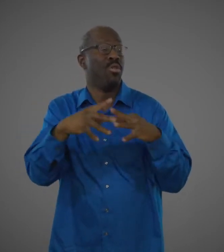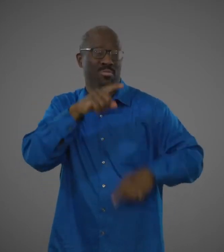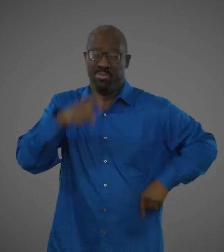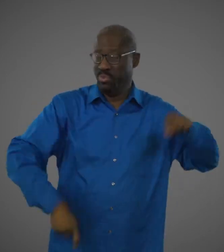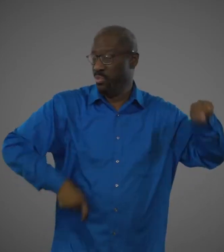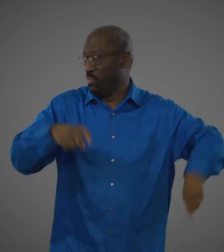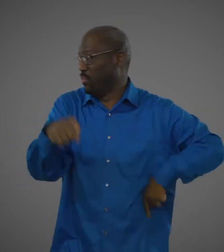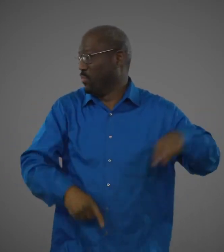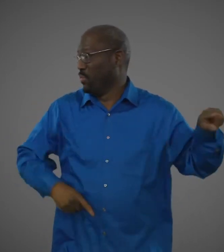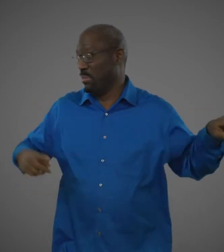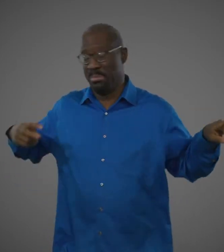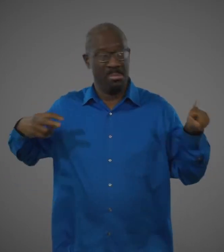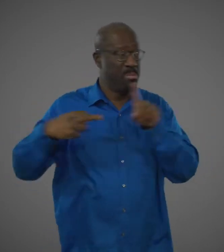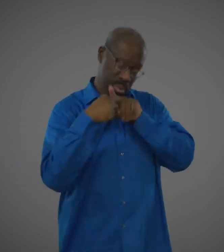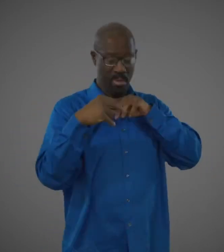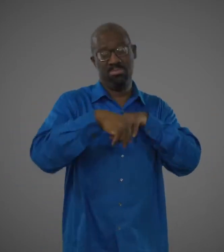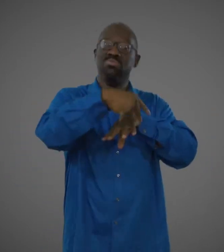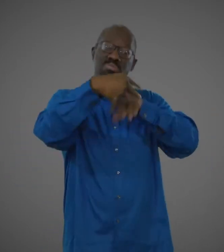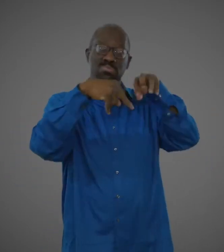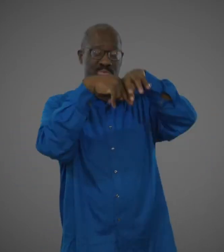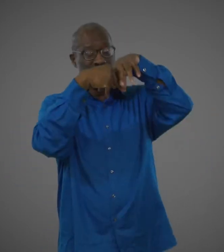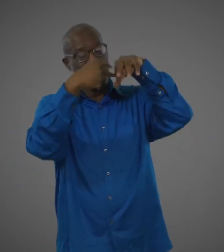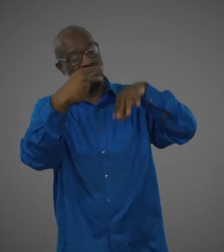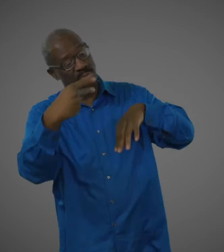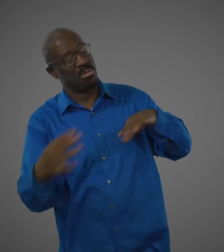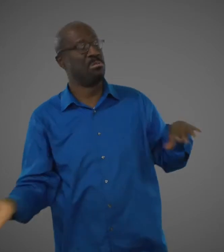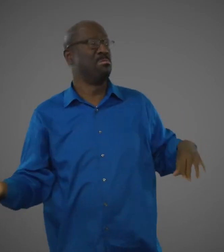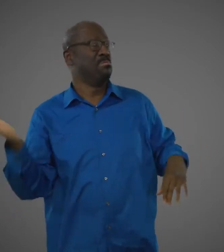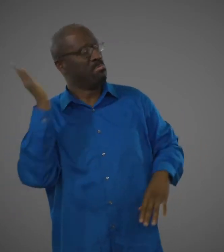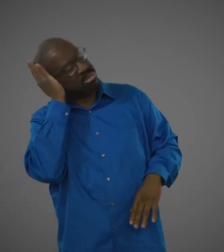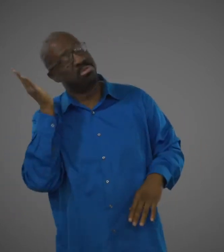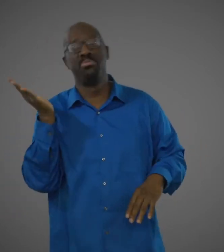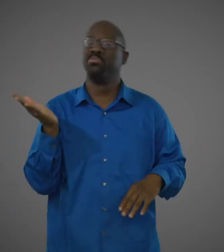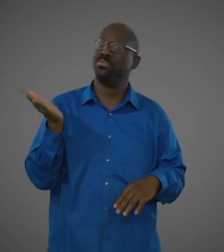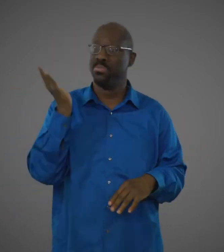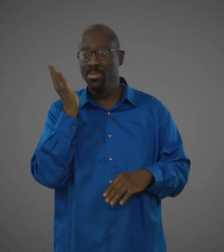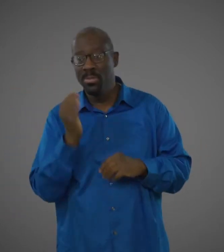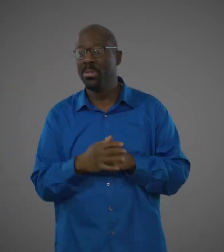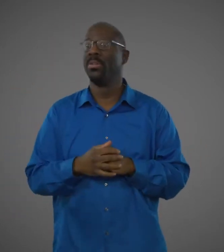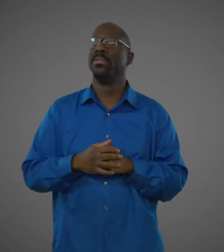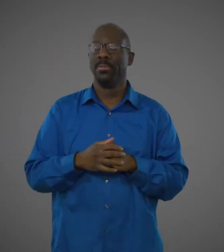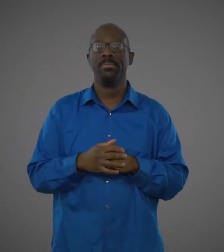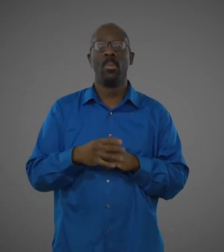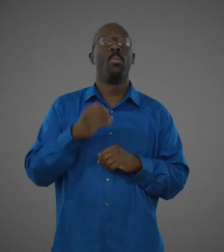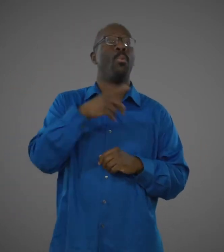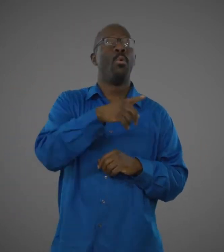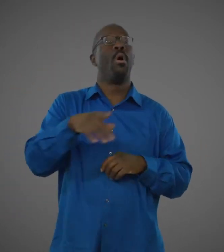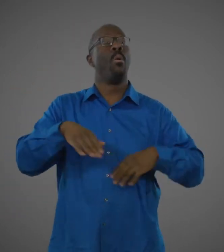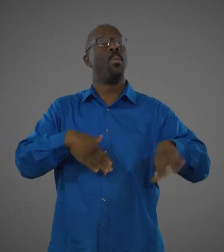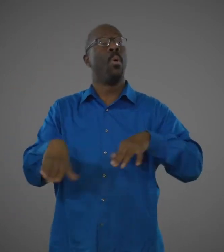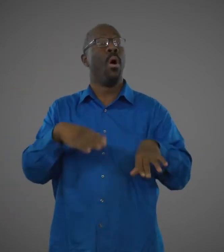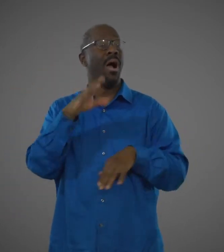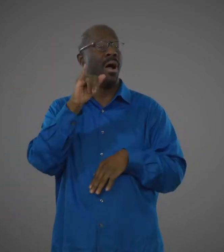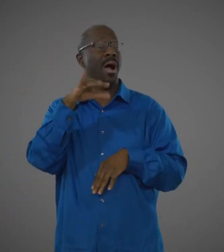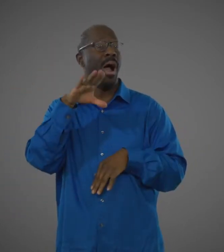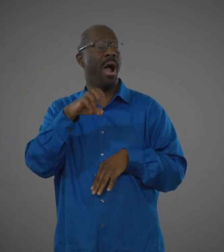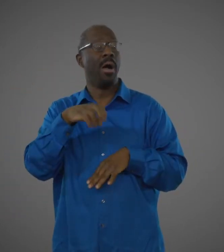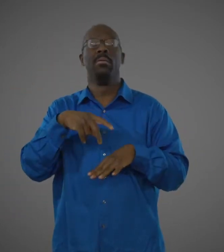People who play sports, like football, may get a head injury from being tackled and hitting their heads on the ground.